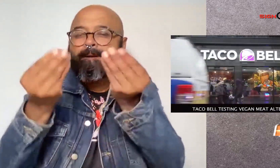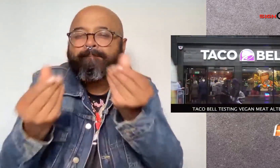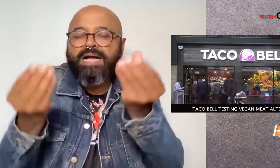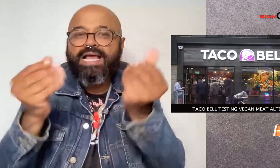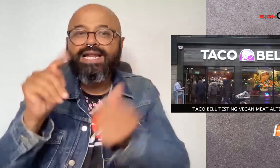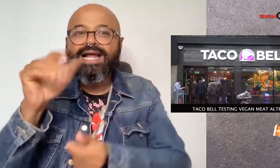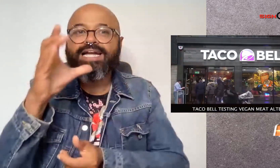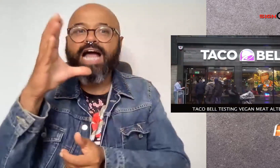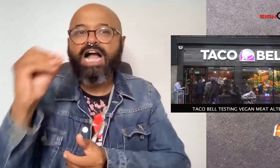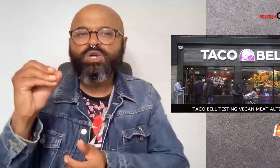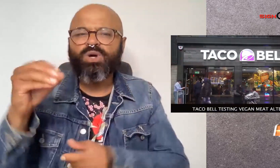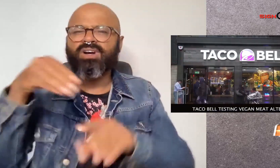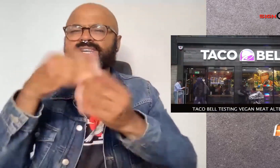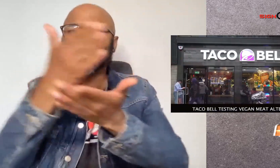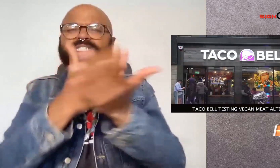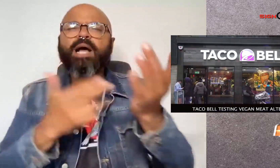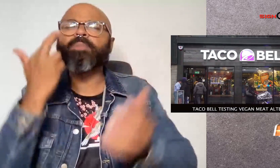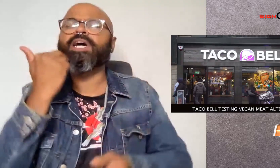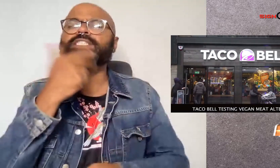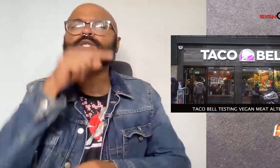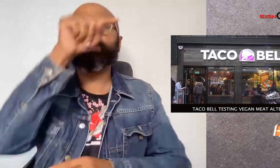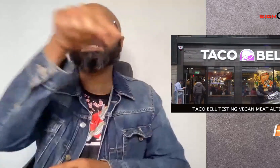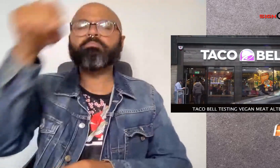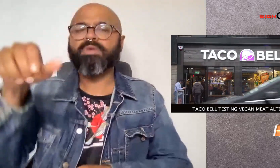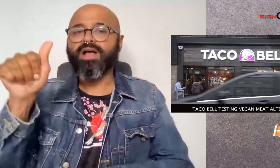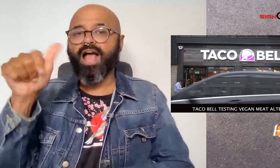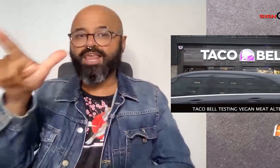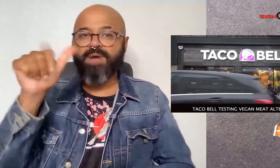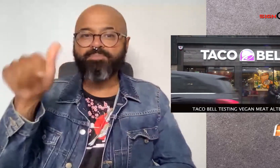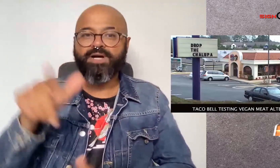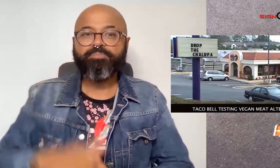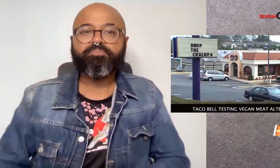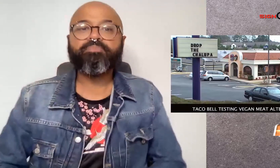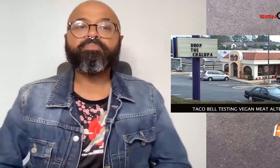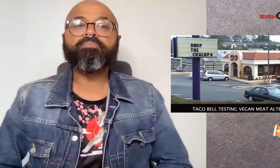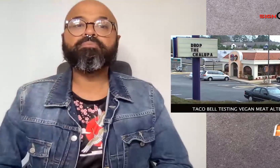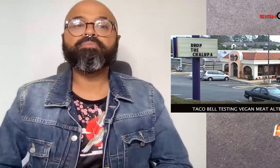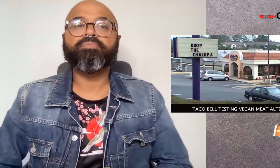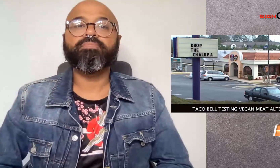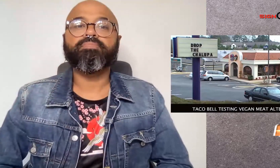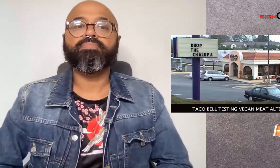food restaurant announced it is debuting a new crispy melt taco at some restaurants in